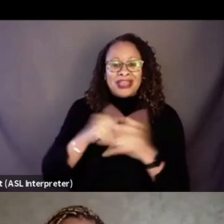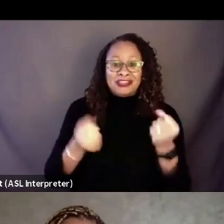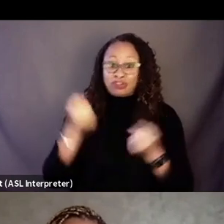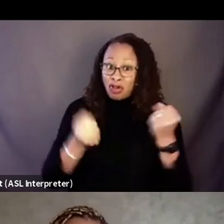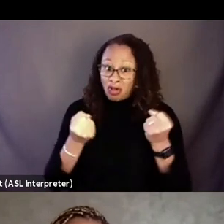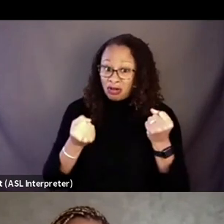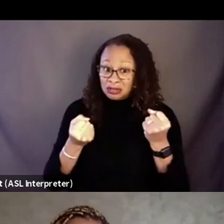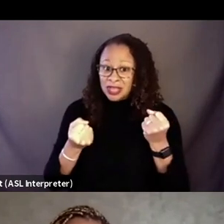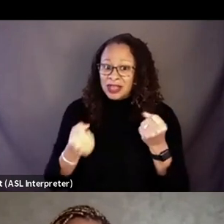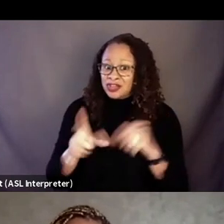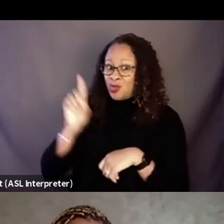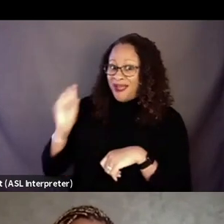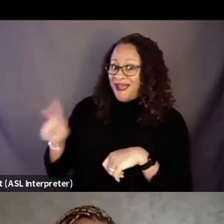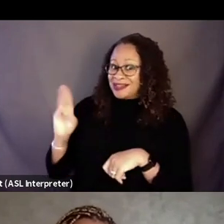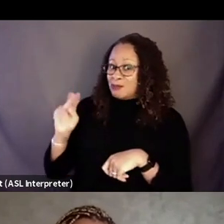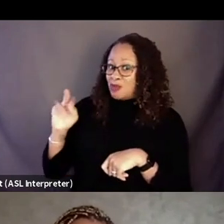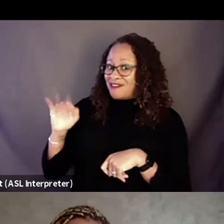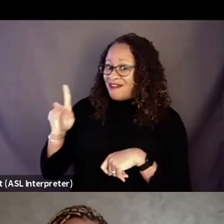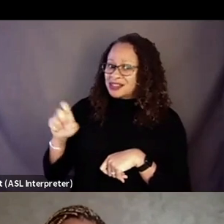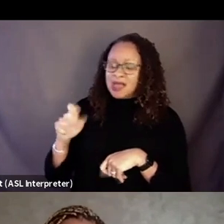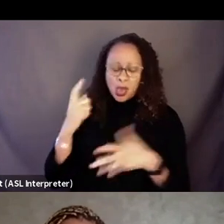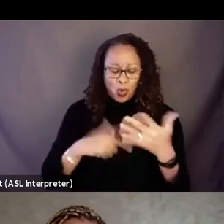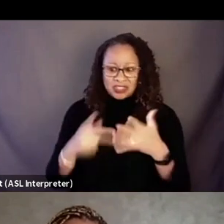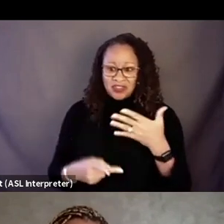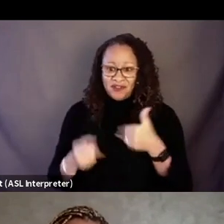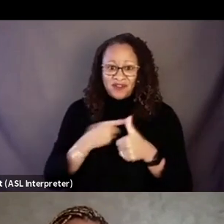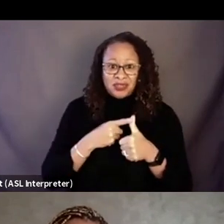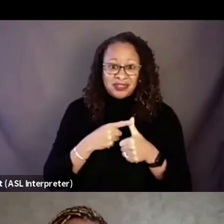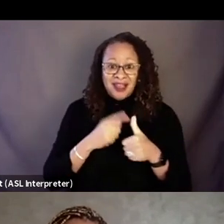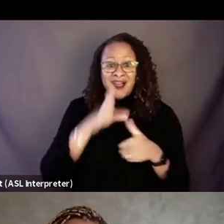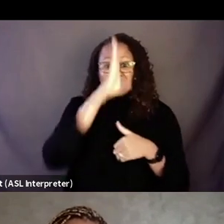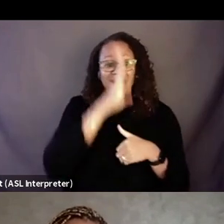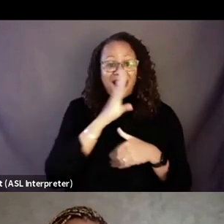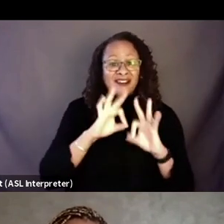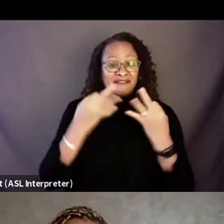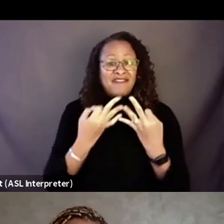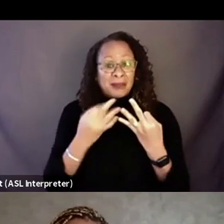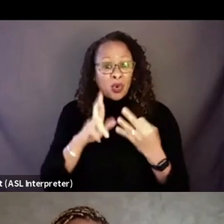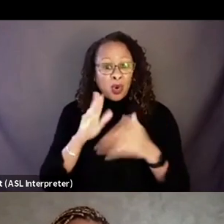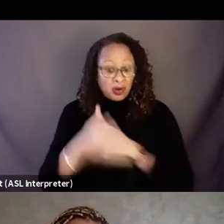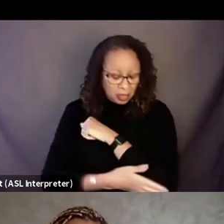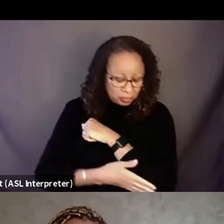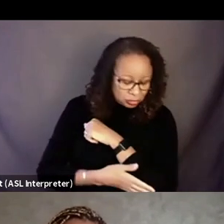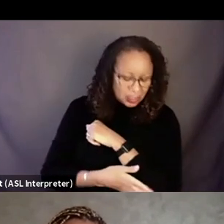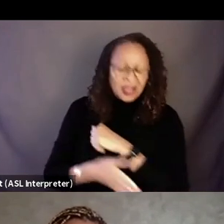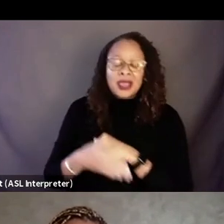or country really struck me. And it did remind me a lot about my mother's struggles